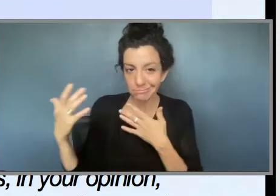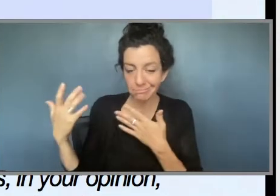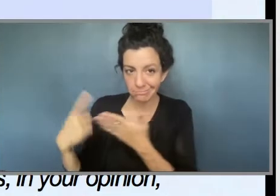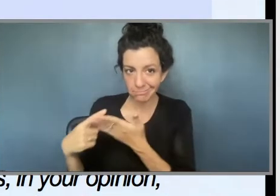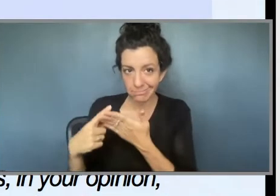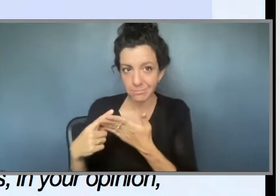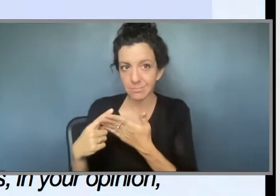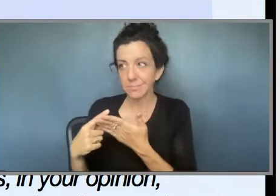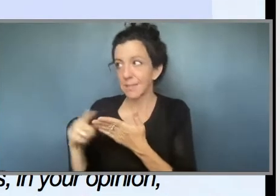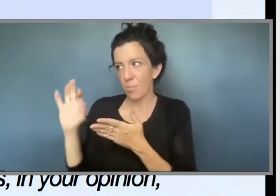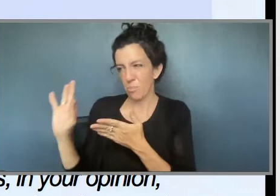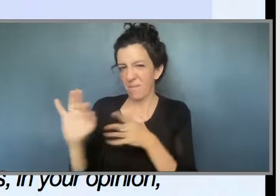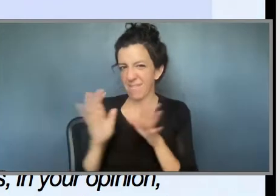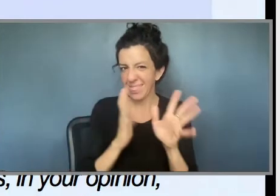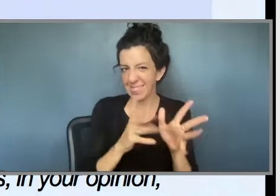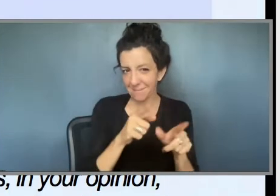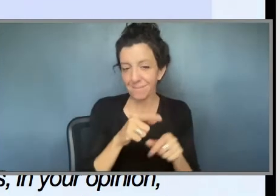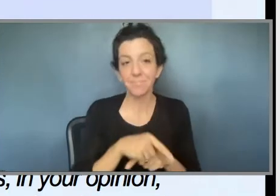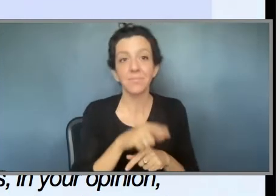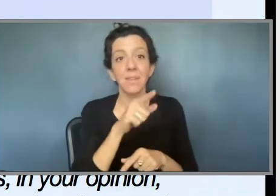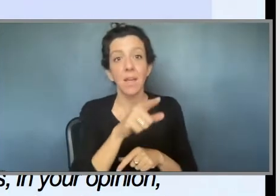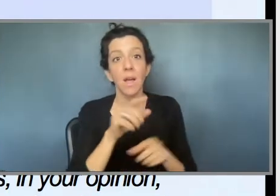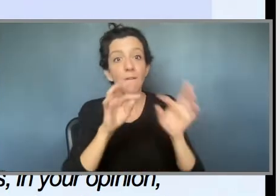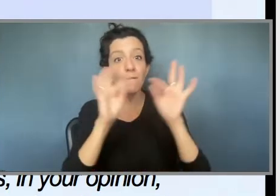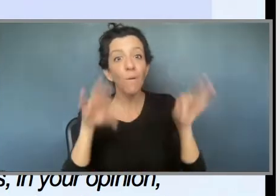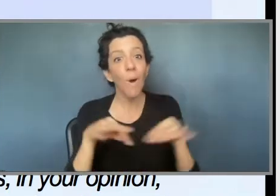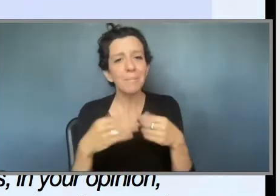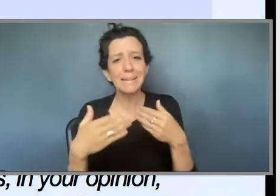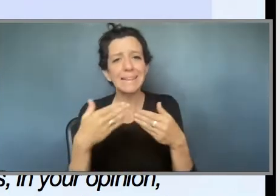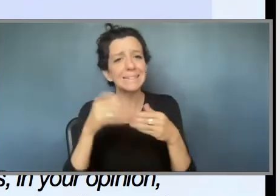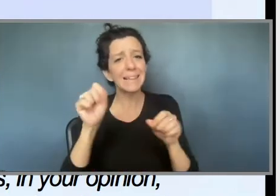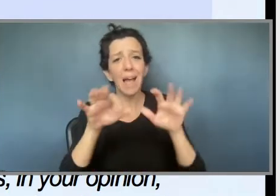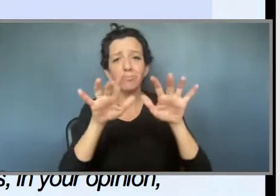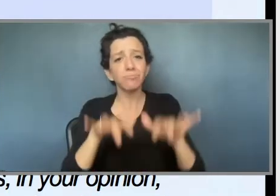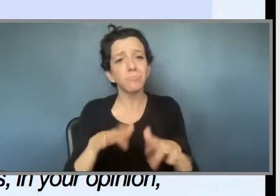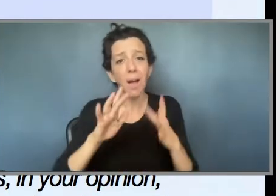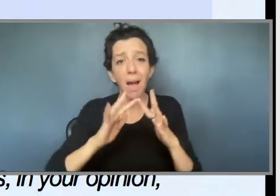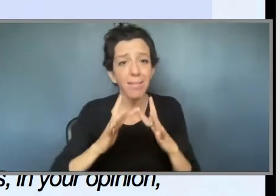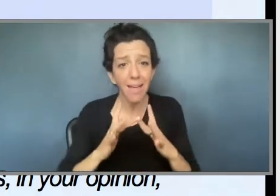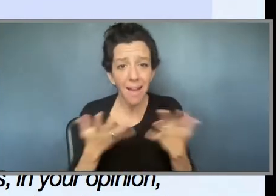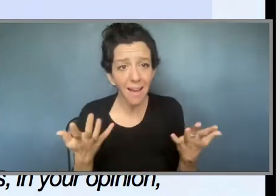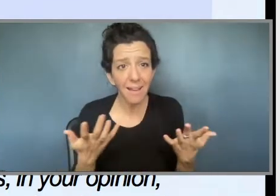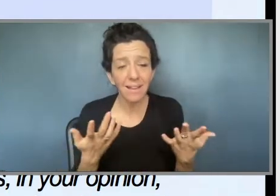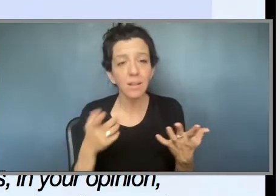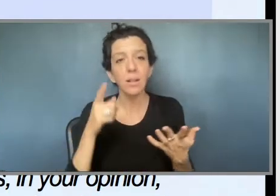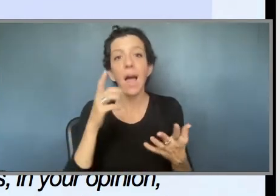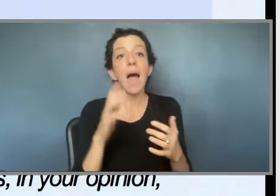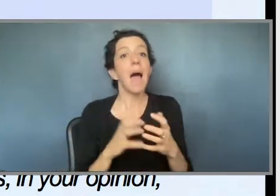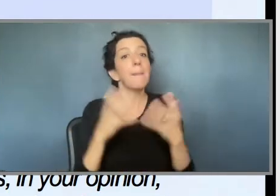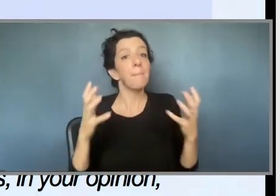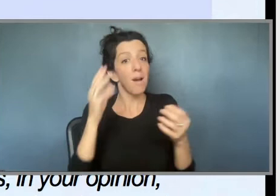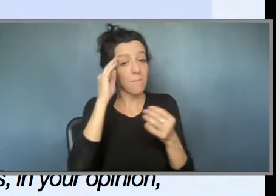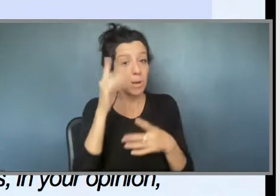Studio: And these forms here that's perfect these forms are available, so these are available online, and you can